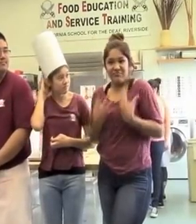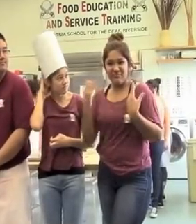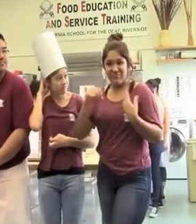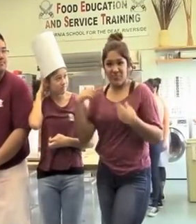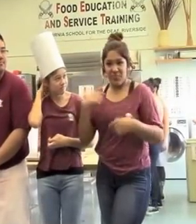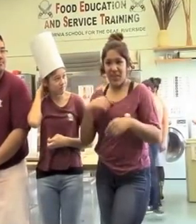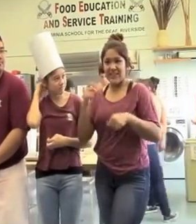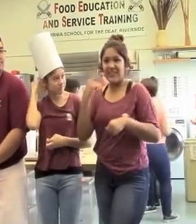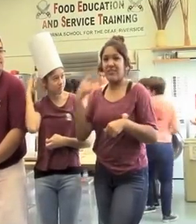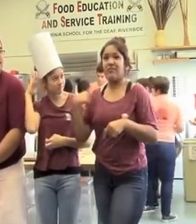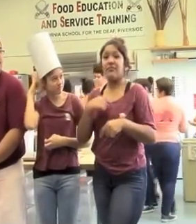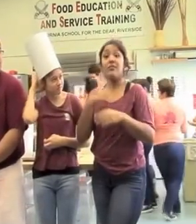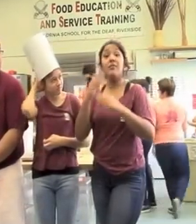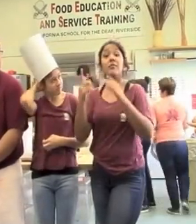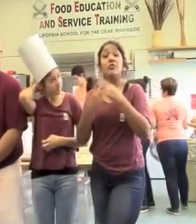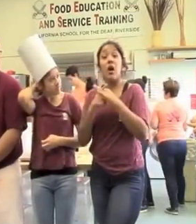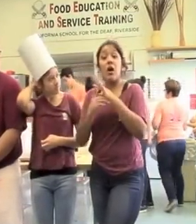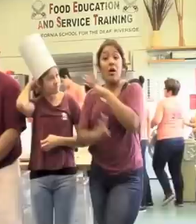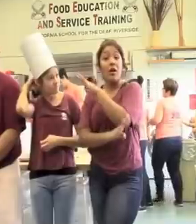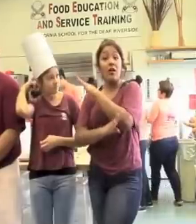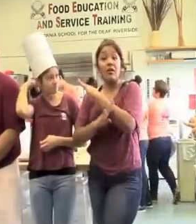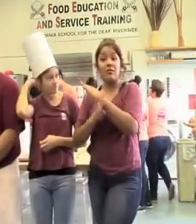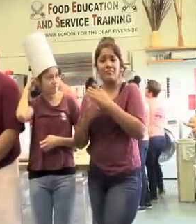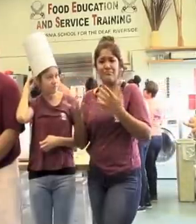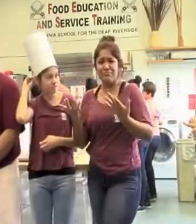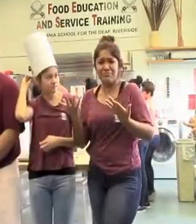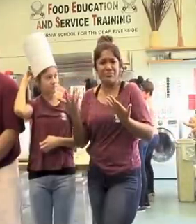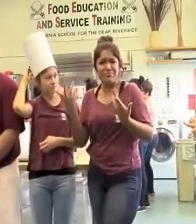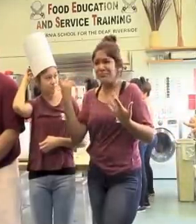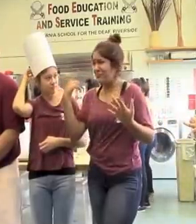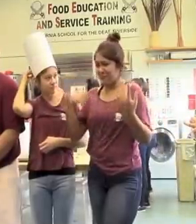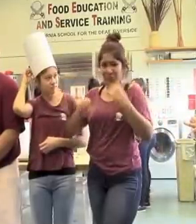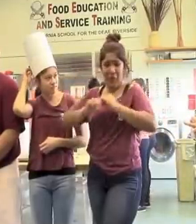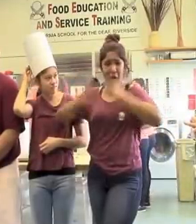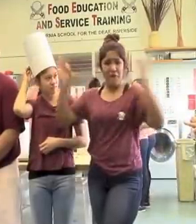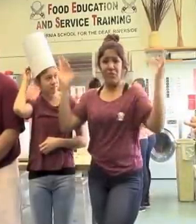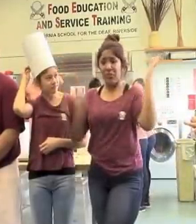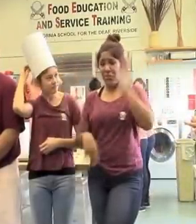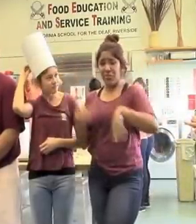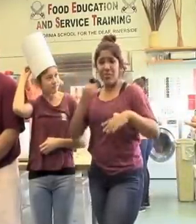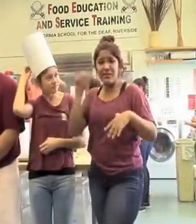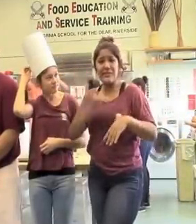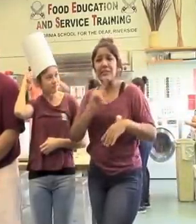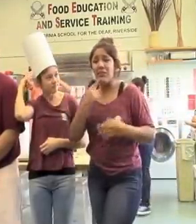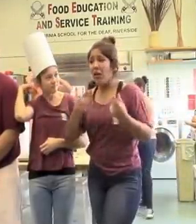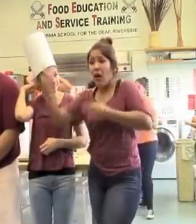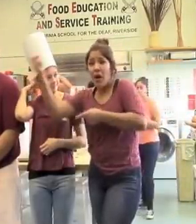We are inspired. At the start of this quarter, we were off, not taking it seriously,